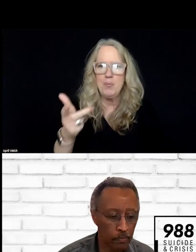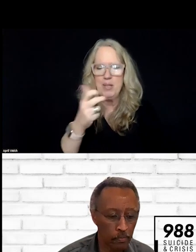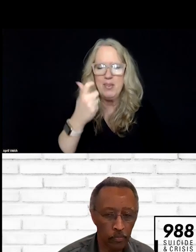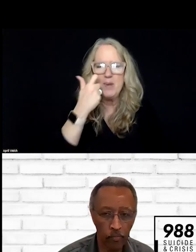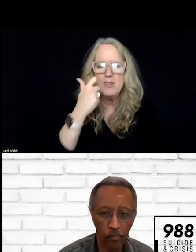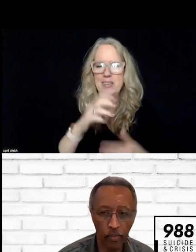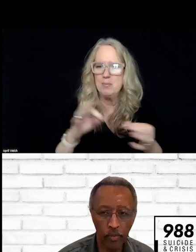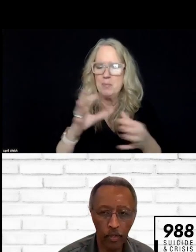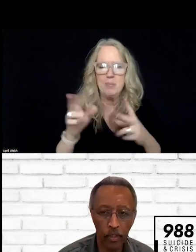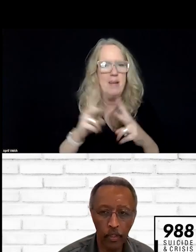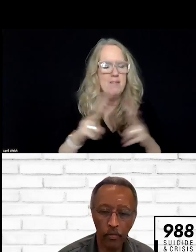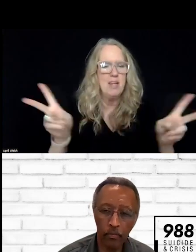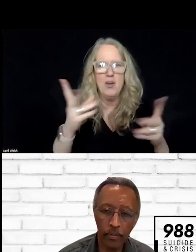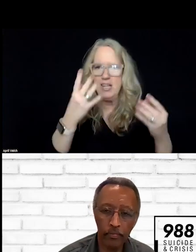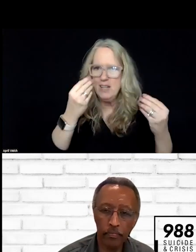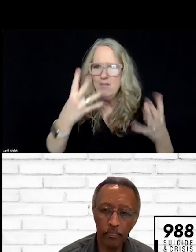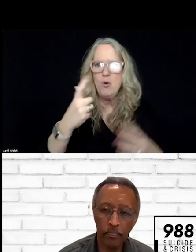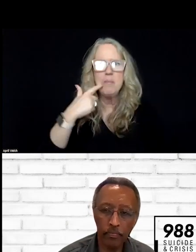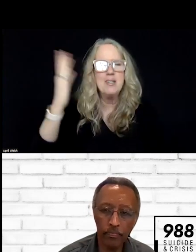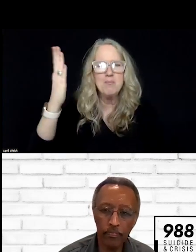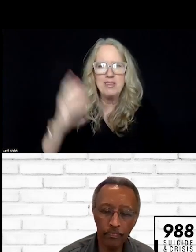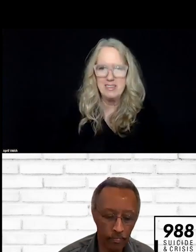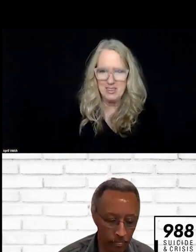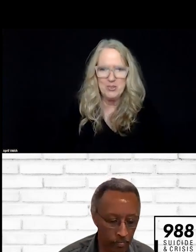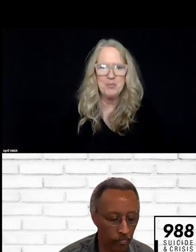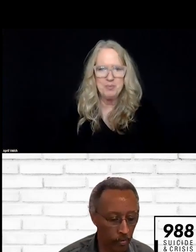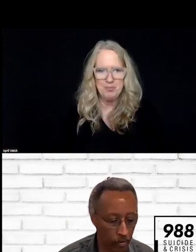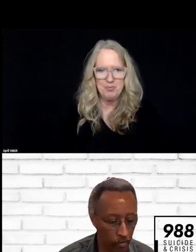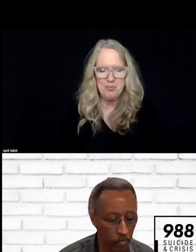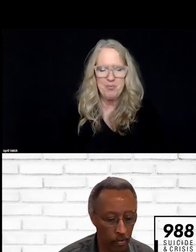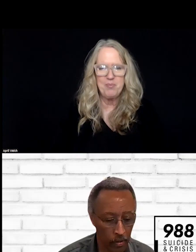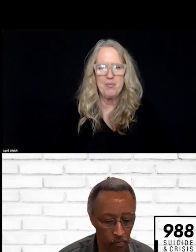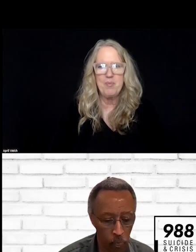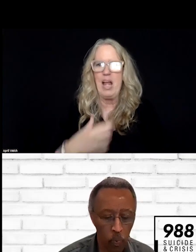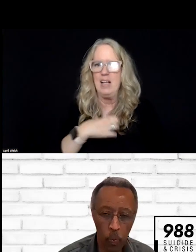AND VERY INFORMATIVE PRESENTATION. AS A PASSIONATE ADVOCATE FOR